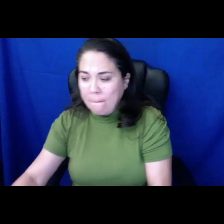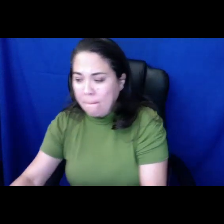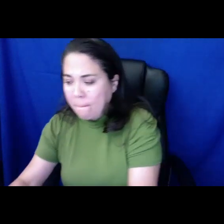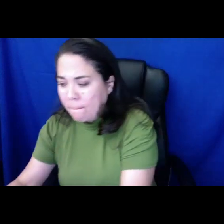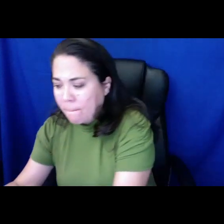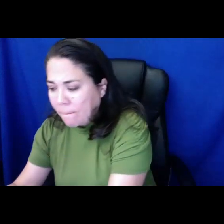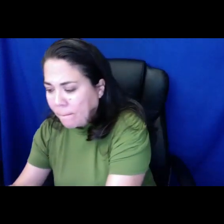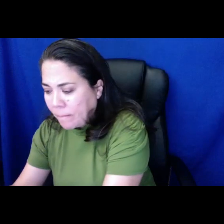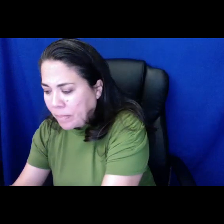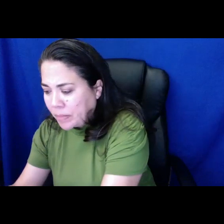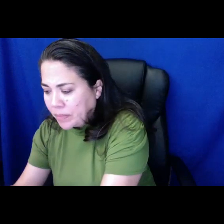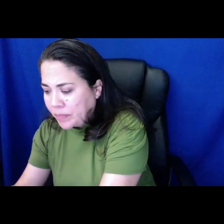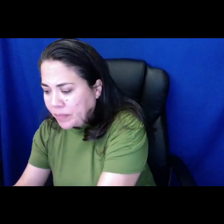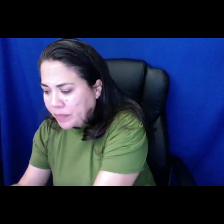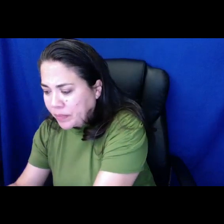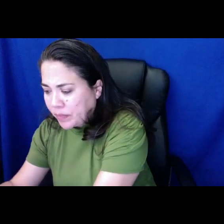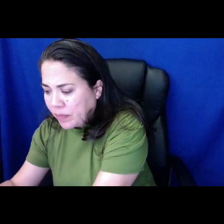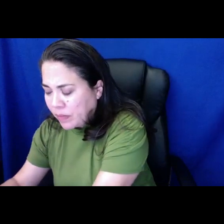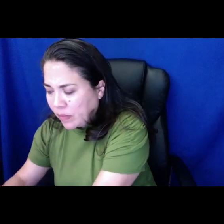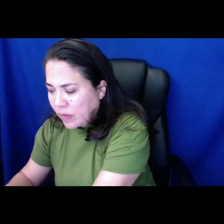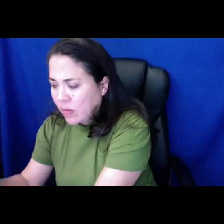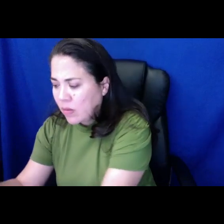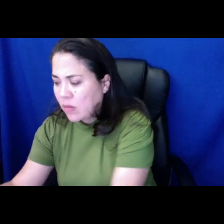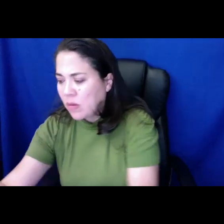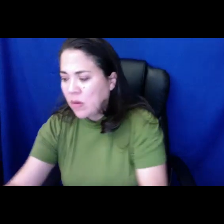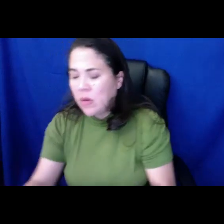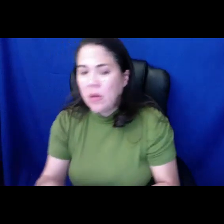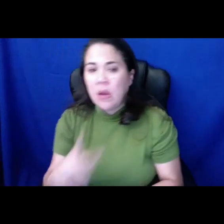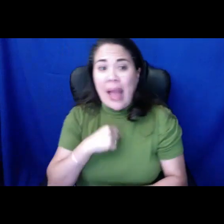Raymond Antrobus (He/Him): It was such a shock to me, and everyone knew him.